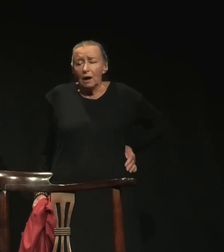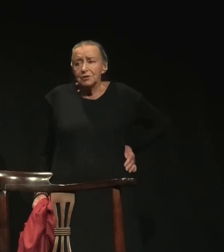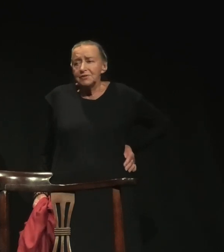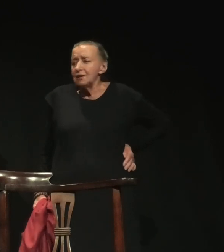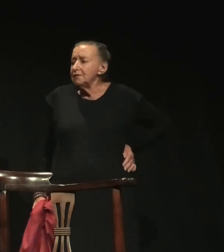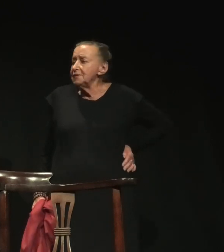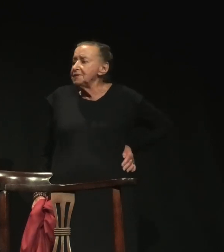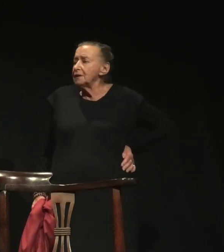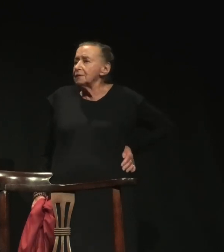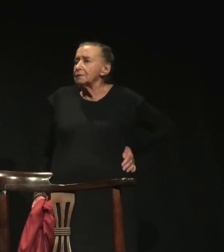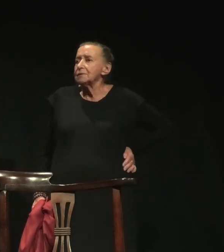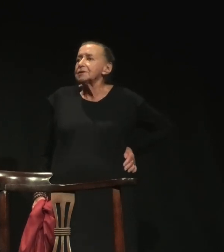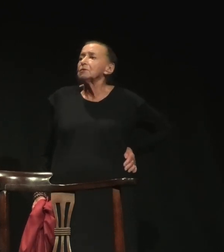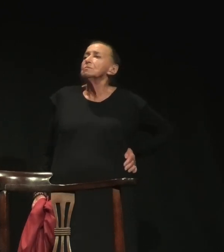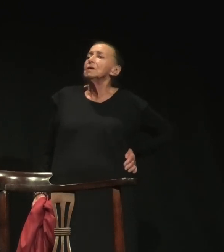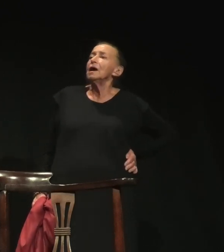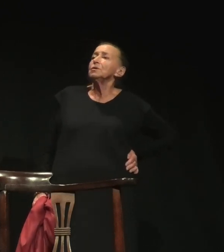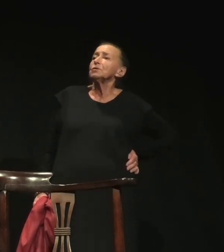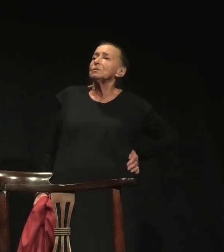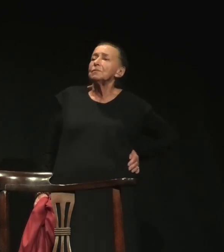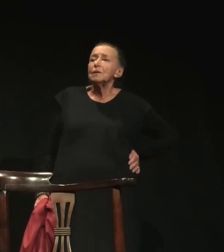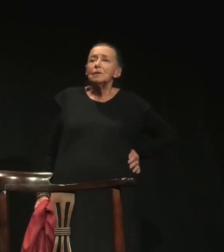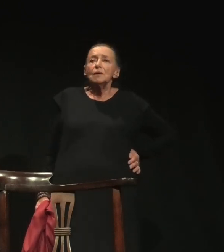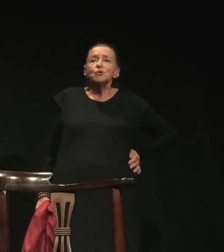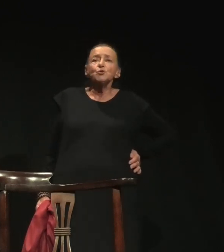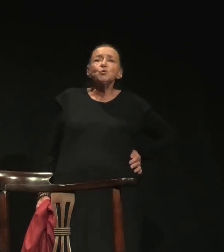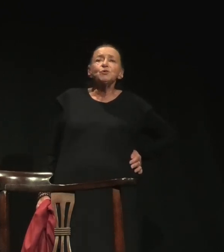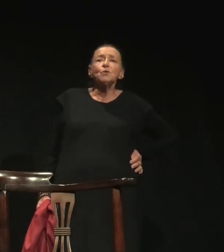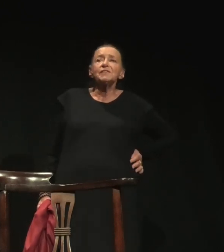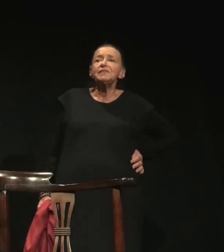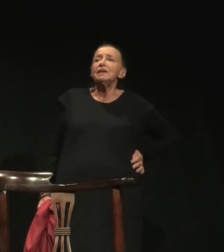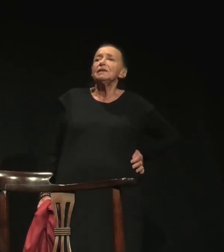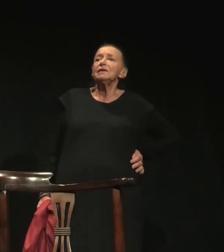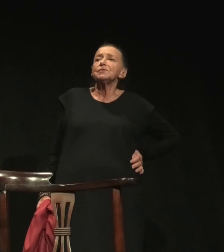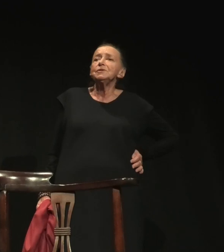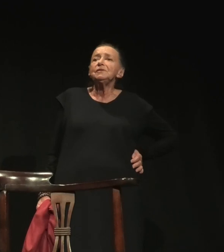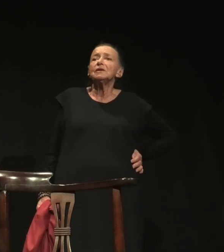"Do you know the Yellow Book?" the Major said.